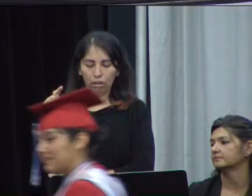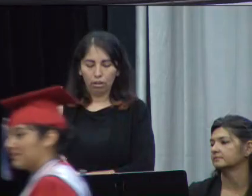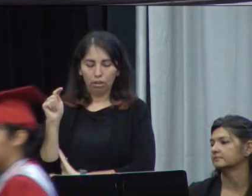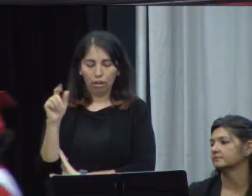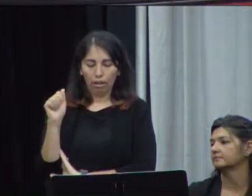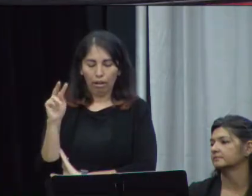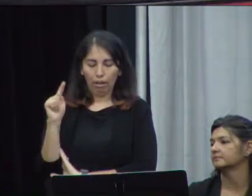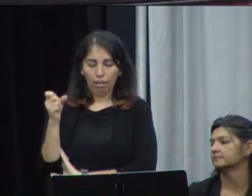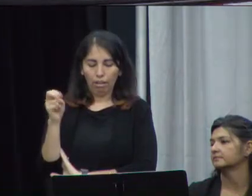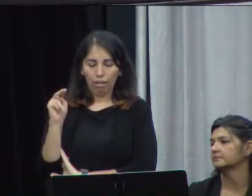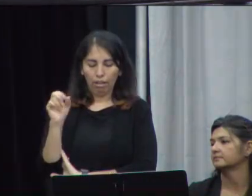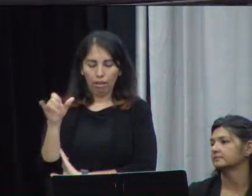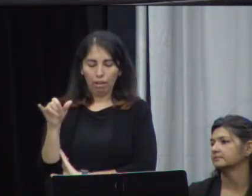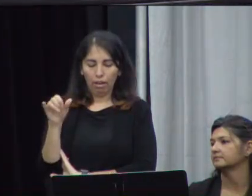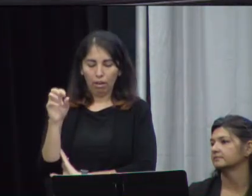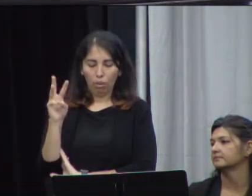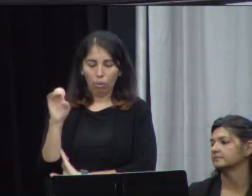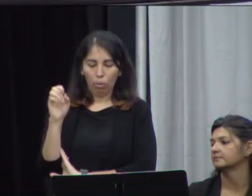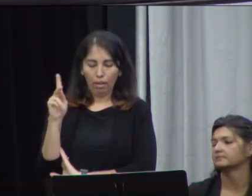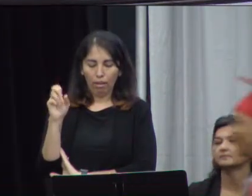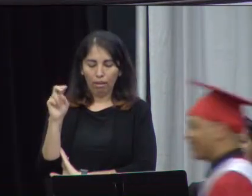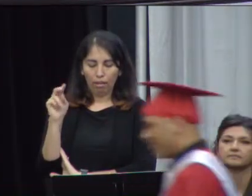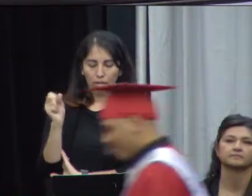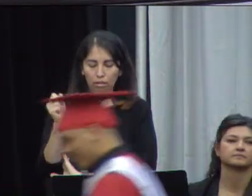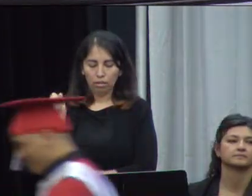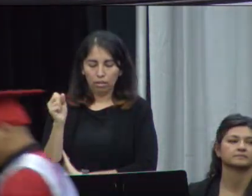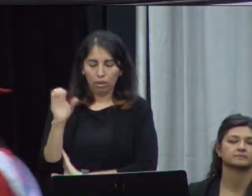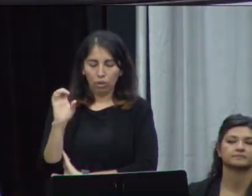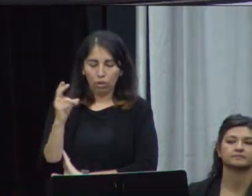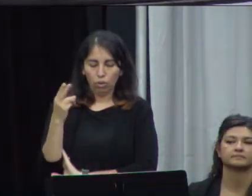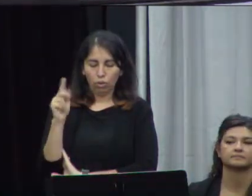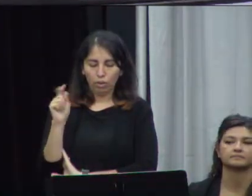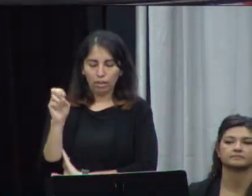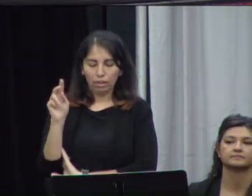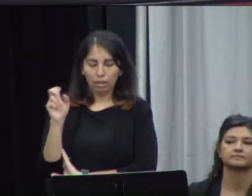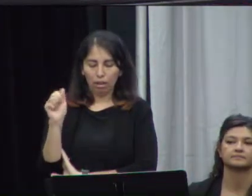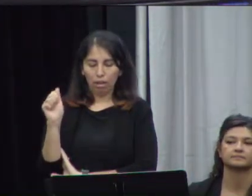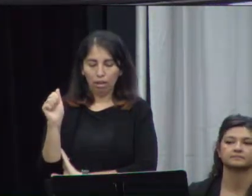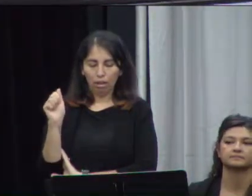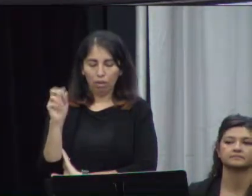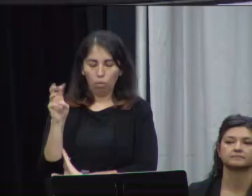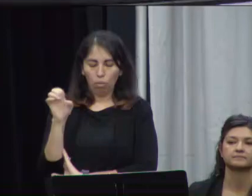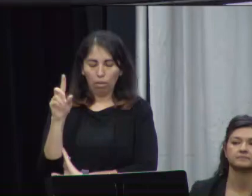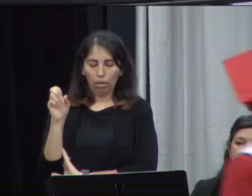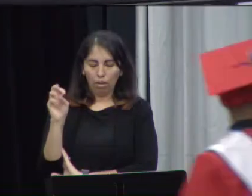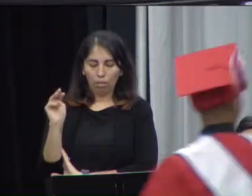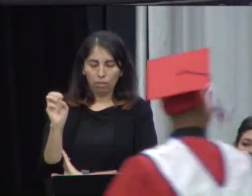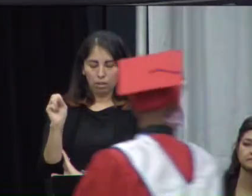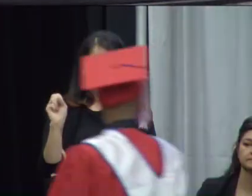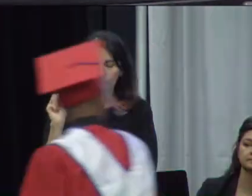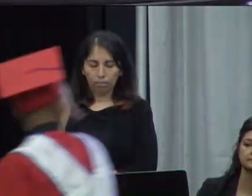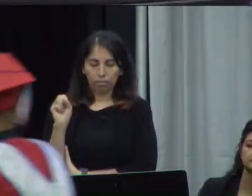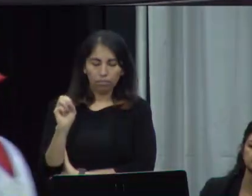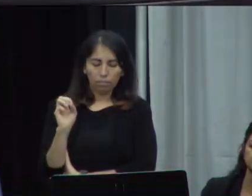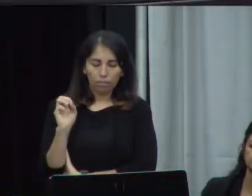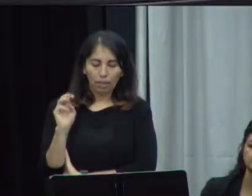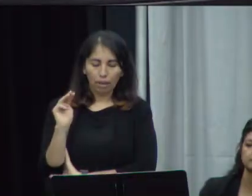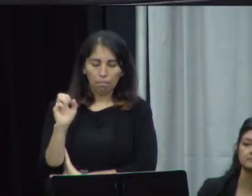(audience applauds) Anthony Wilkens. (audience applauds) Christiana Williams.